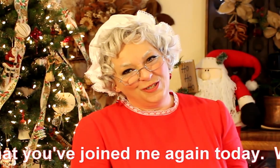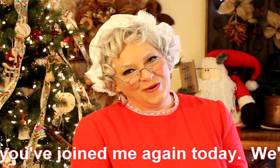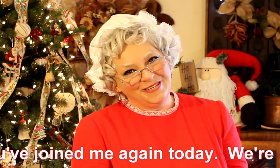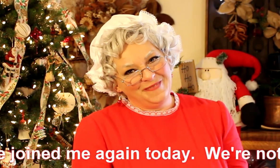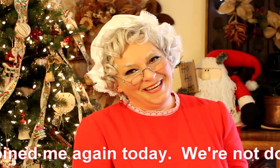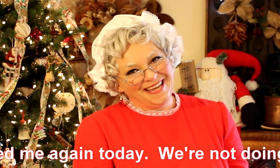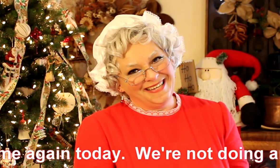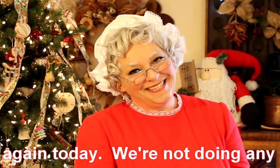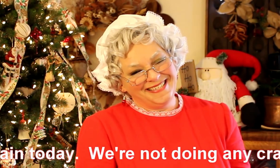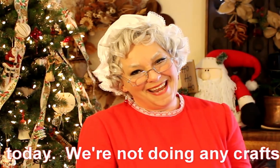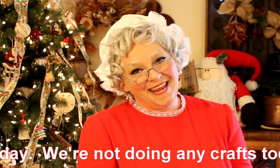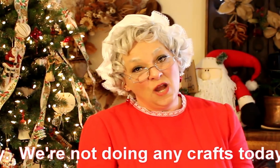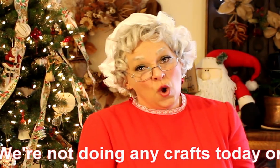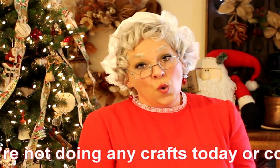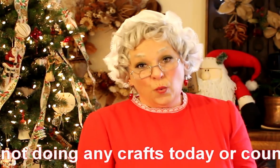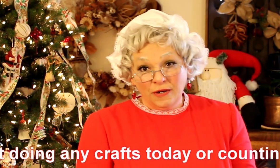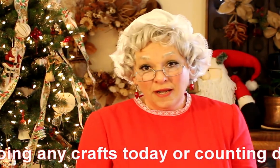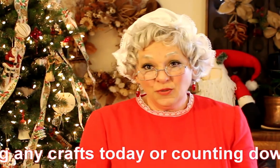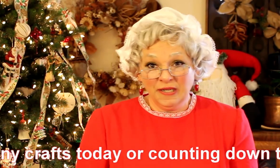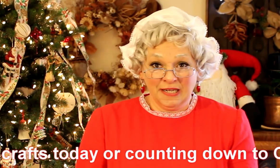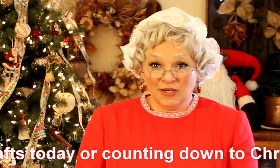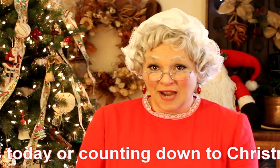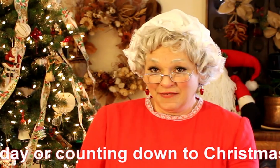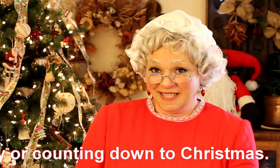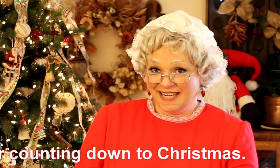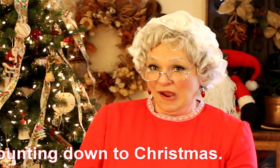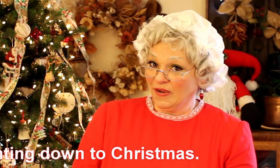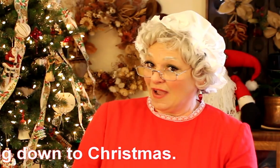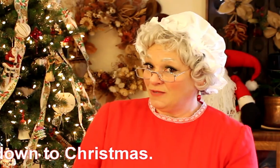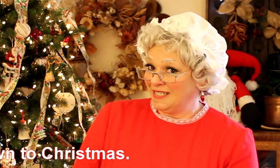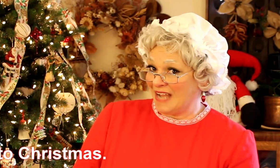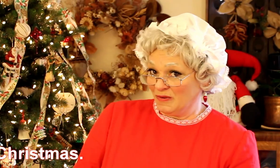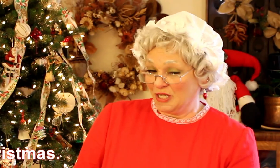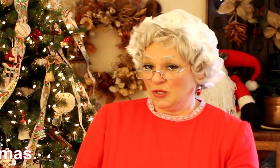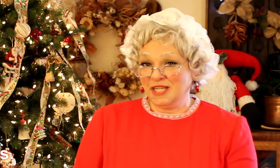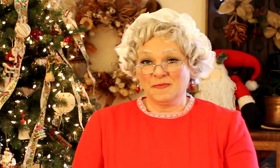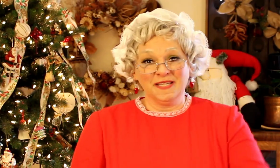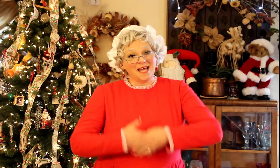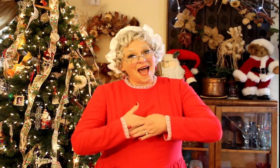joined me again today. We're not doing any crafts today or counting down to Christmas.